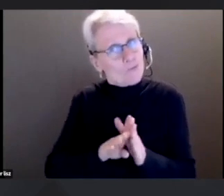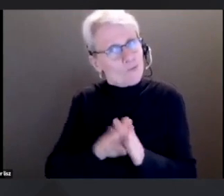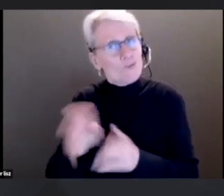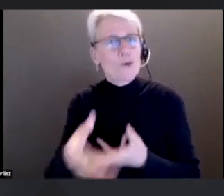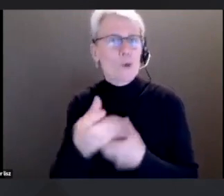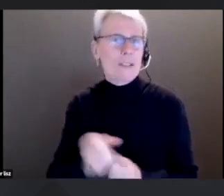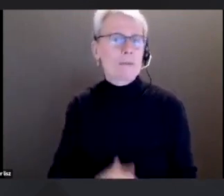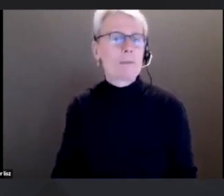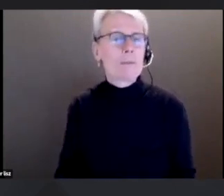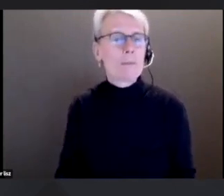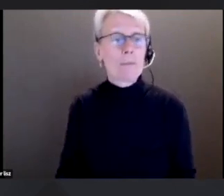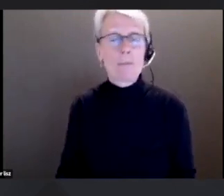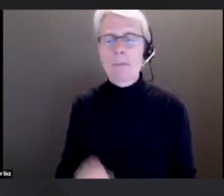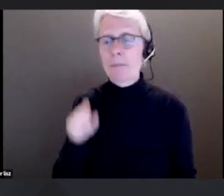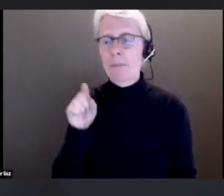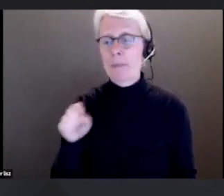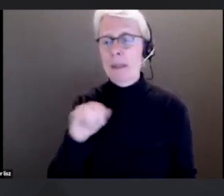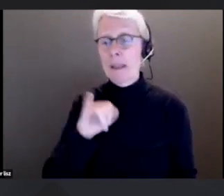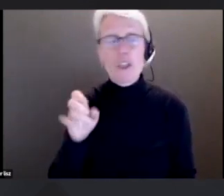for employers hiring persons experiencing disability?"